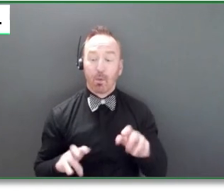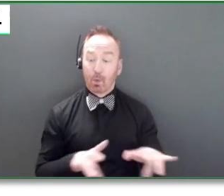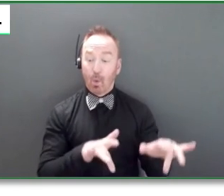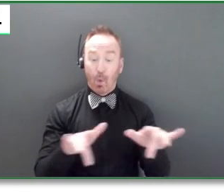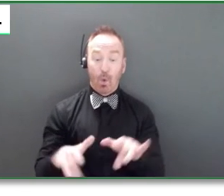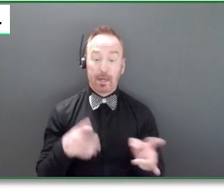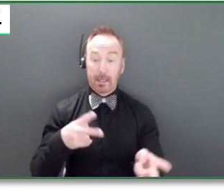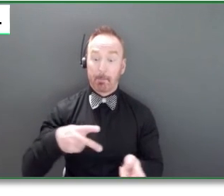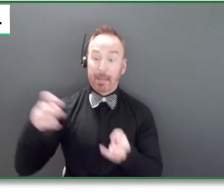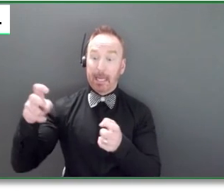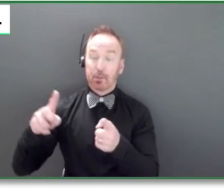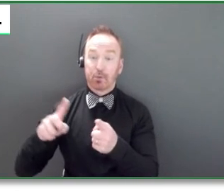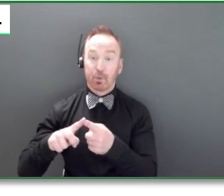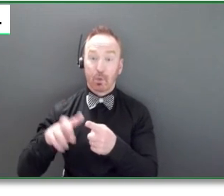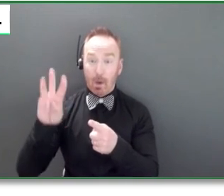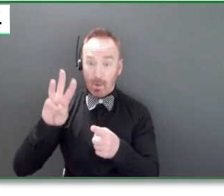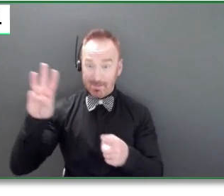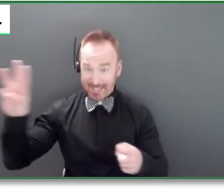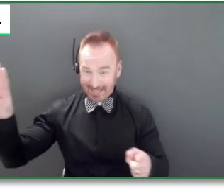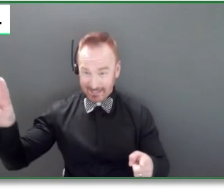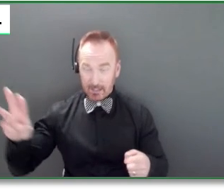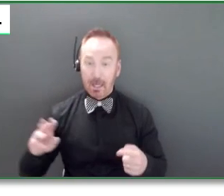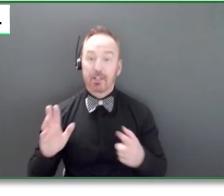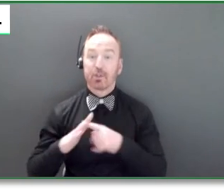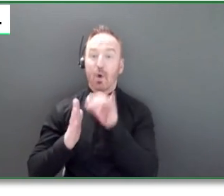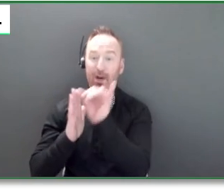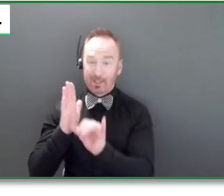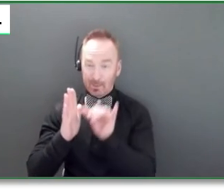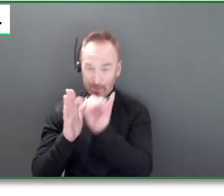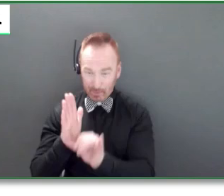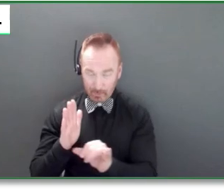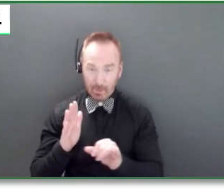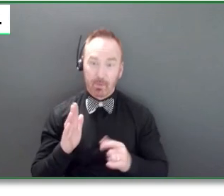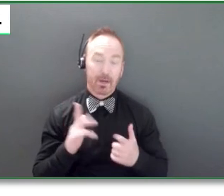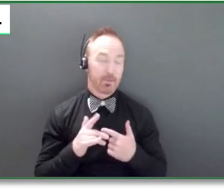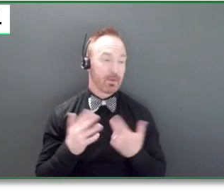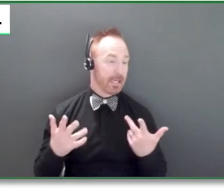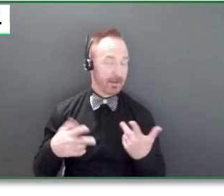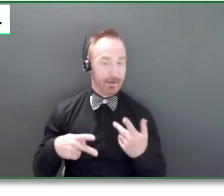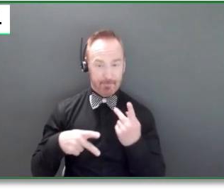soon as we finish post production edits on today's recording that will get